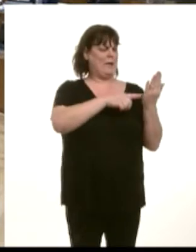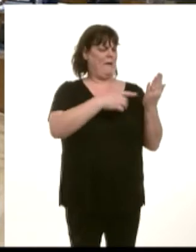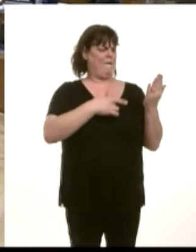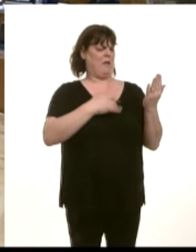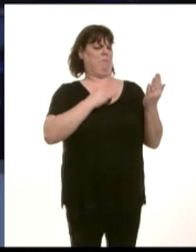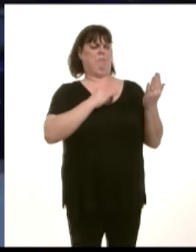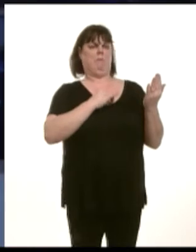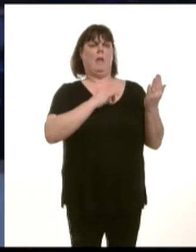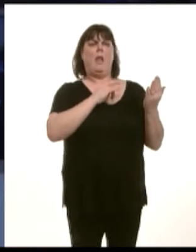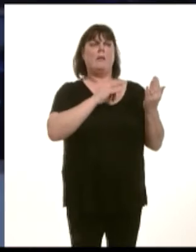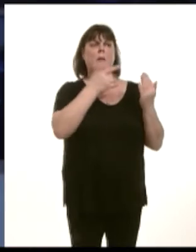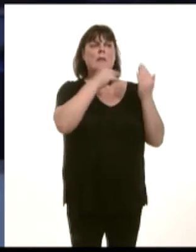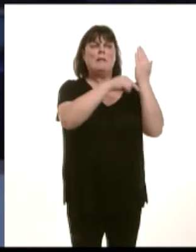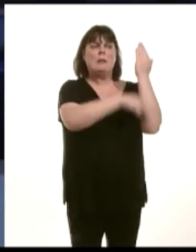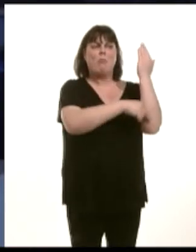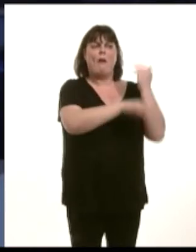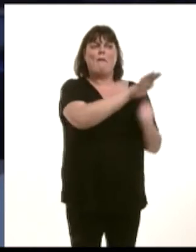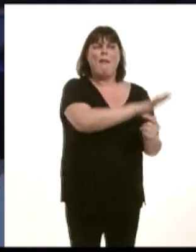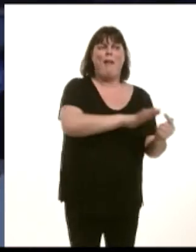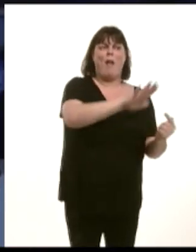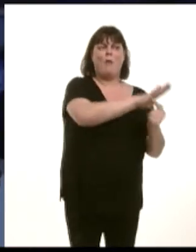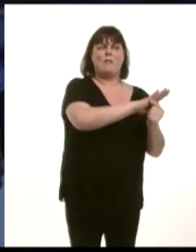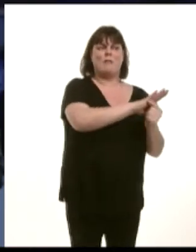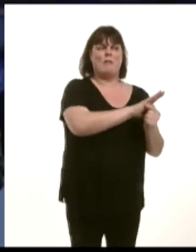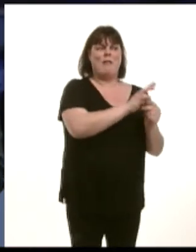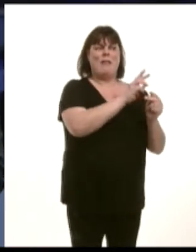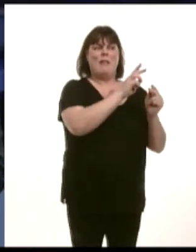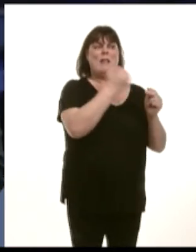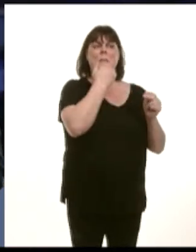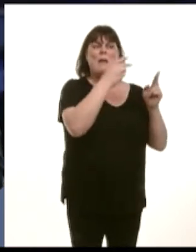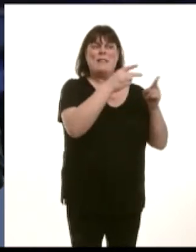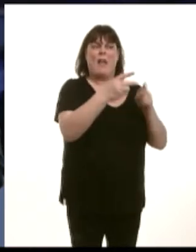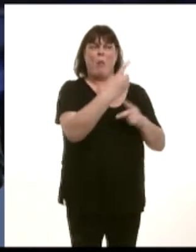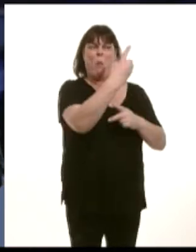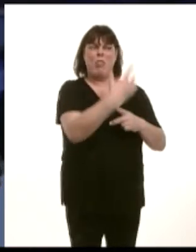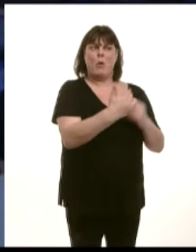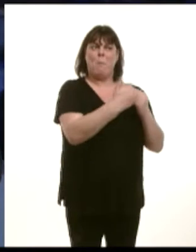most deprived fifth of wards is almost a third higher than in the least deprived fifth.